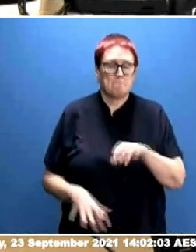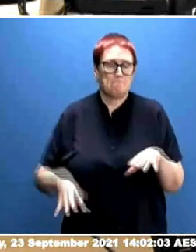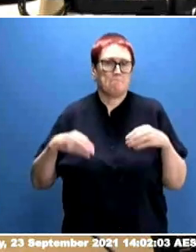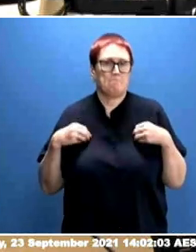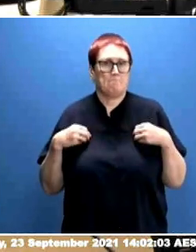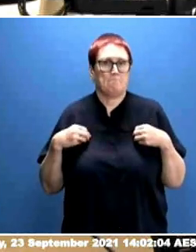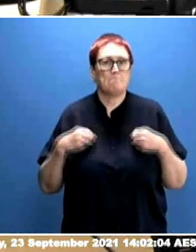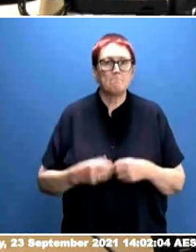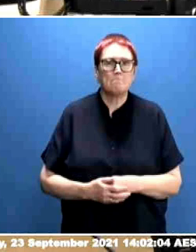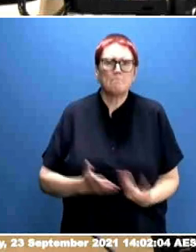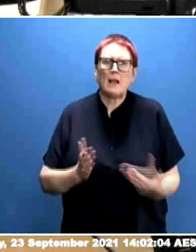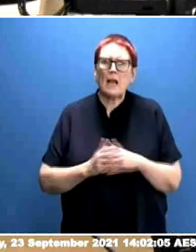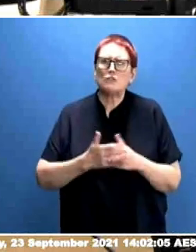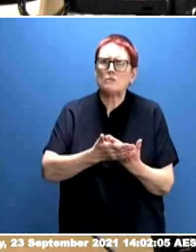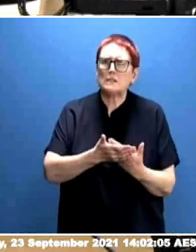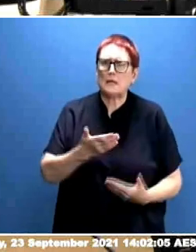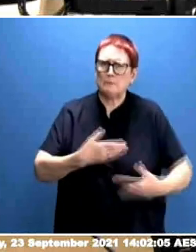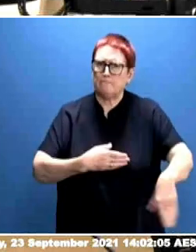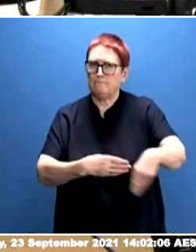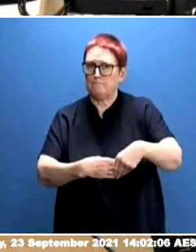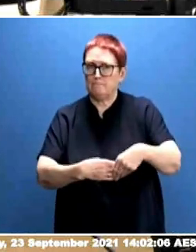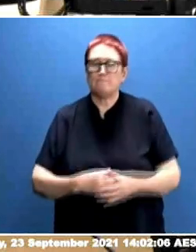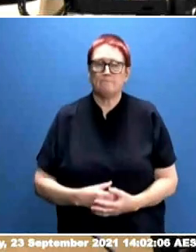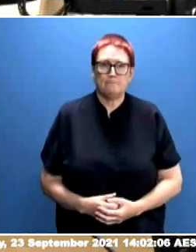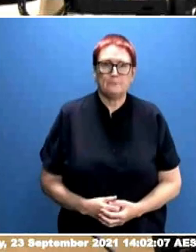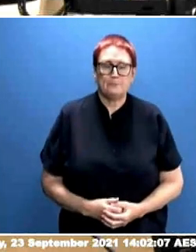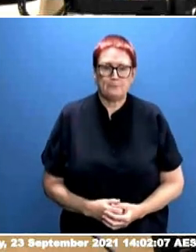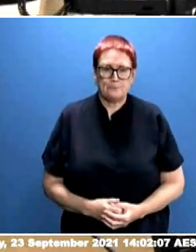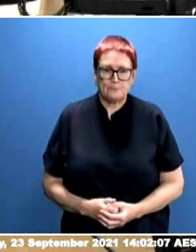The supplementary statement will become exhibit 16.26.